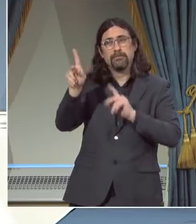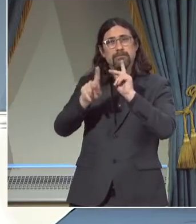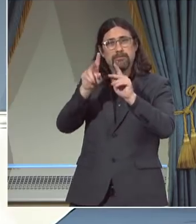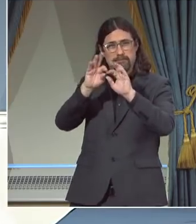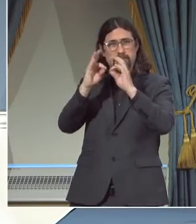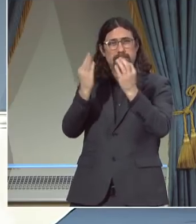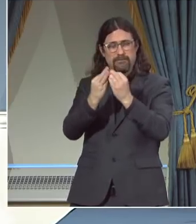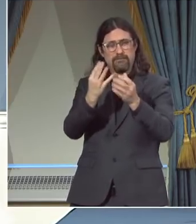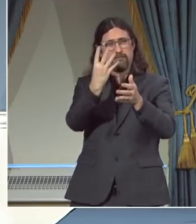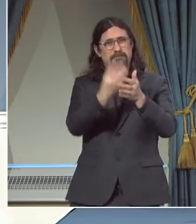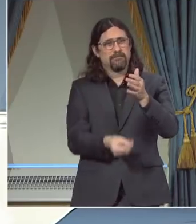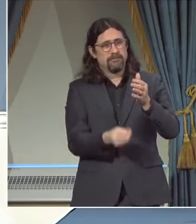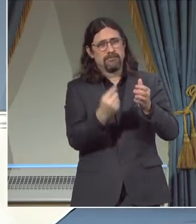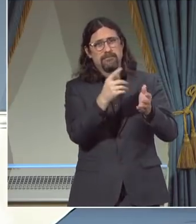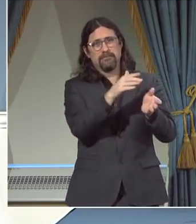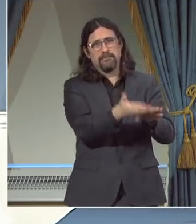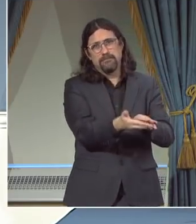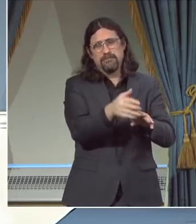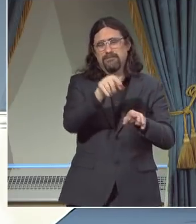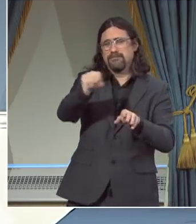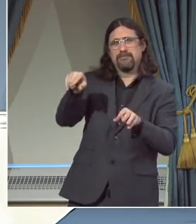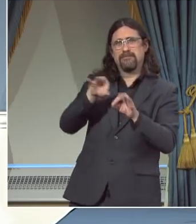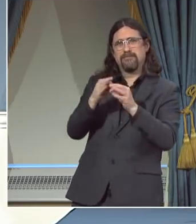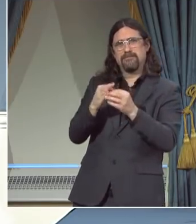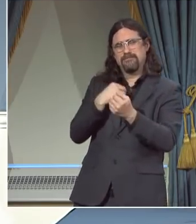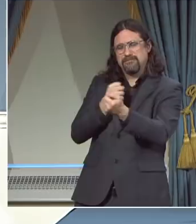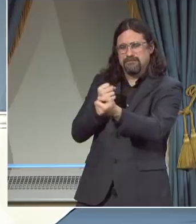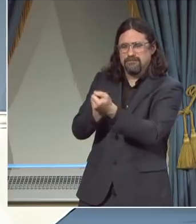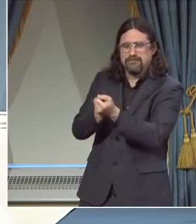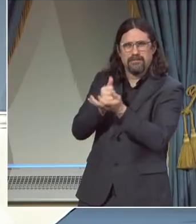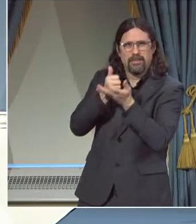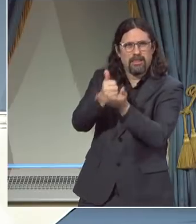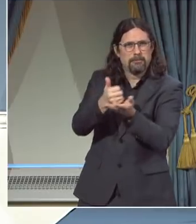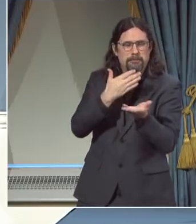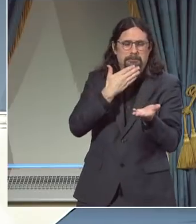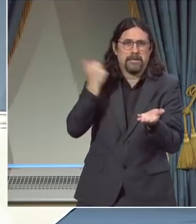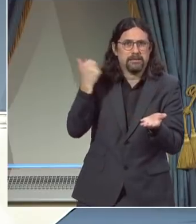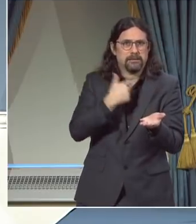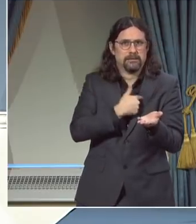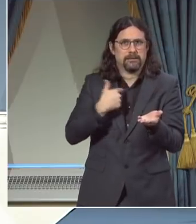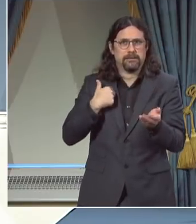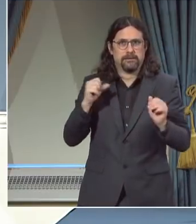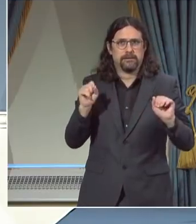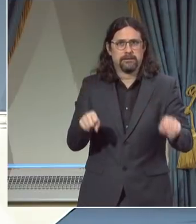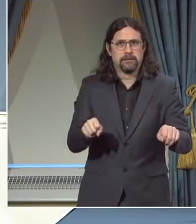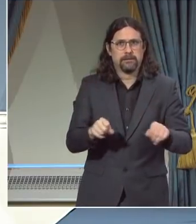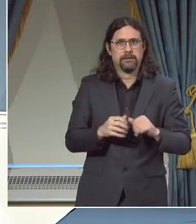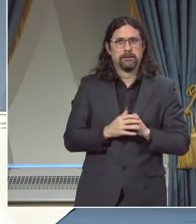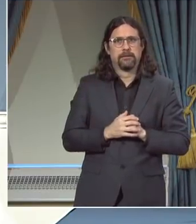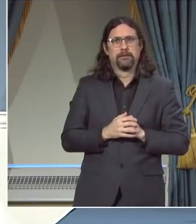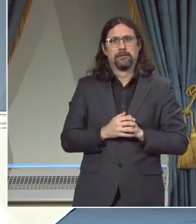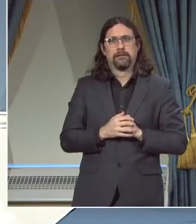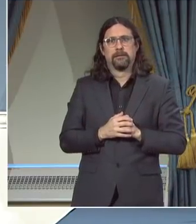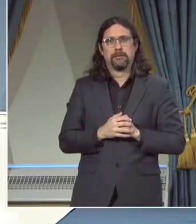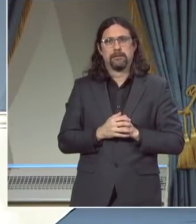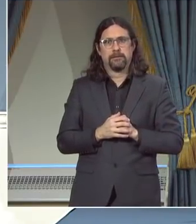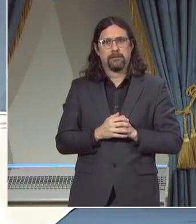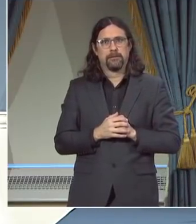UNFORTUNATELY LOST SOMEONE TO COVID-19. GO AHEAD.